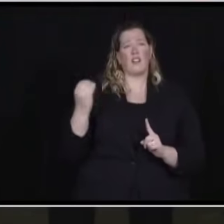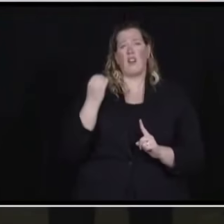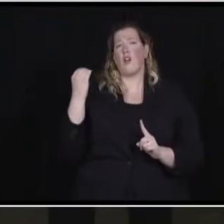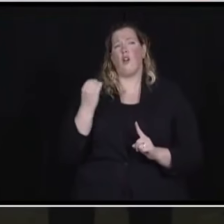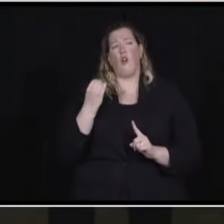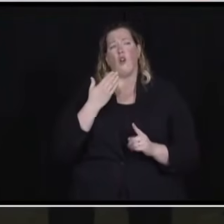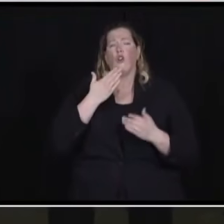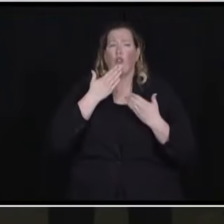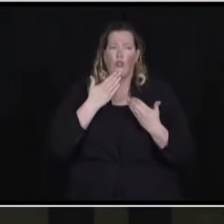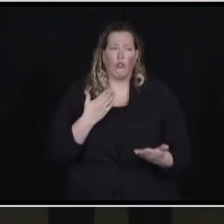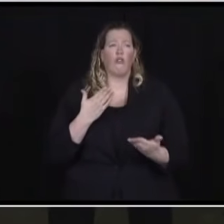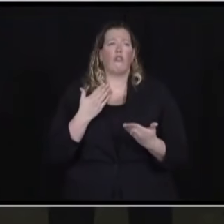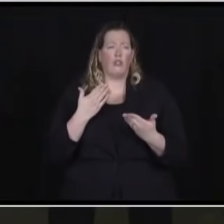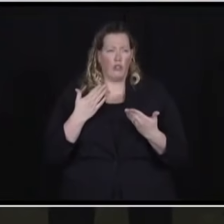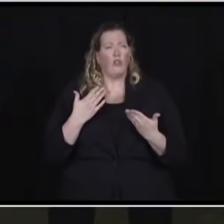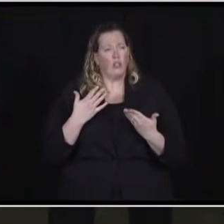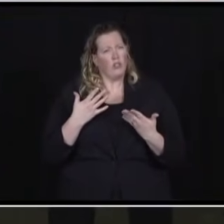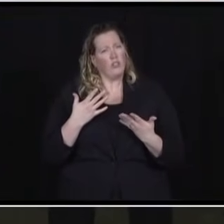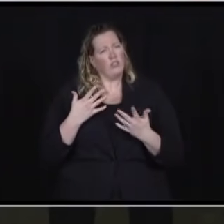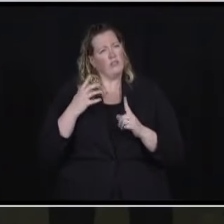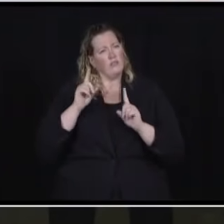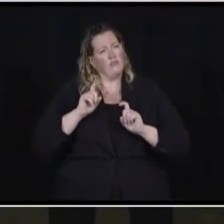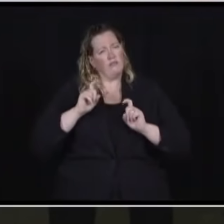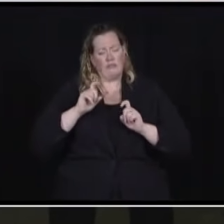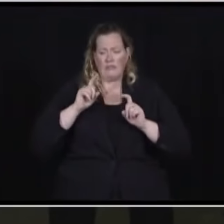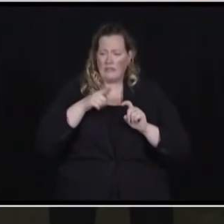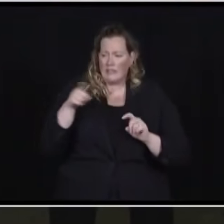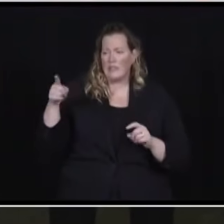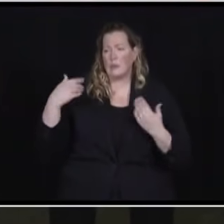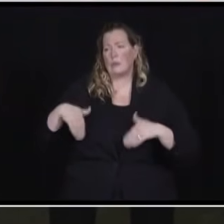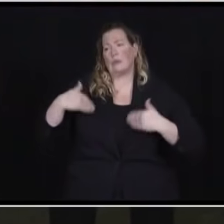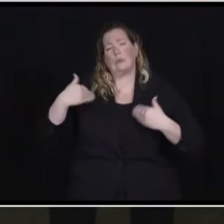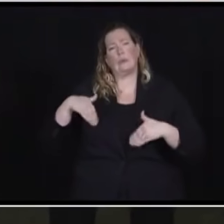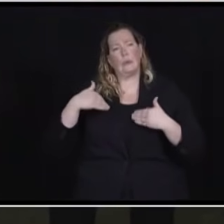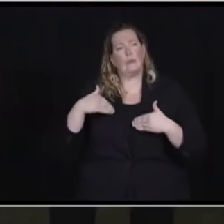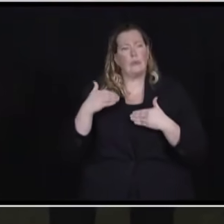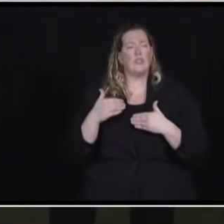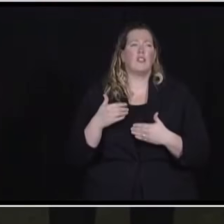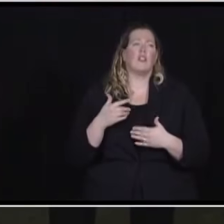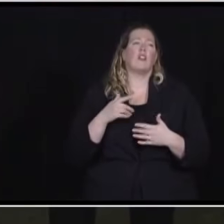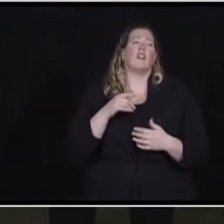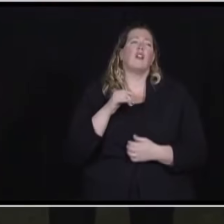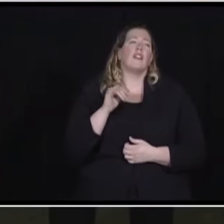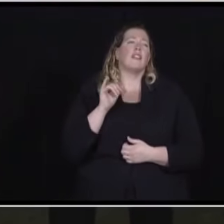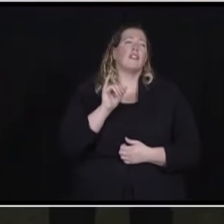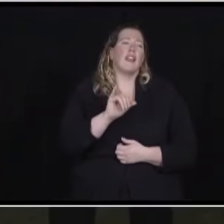ever done 58,000 tests in one day. I want to thank them and again, I have said